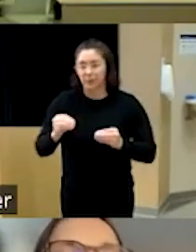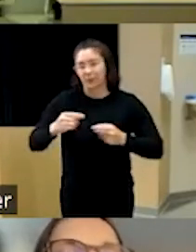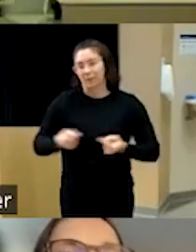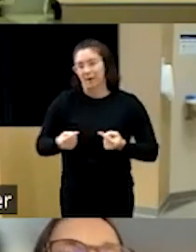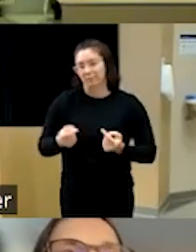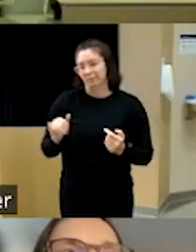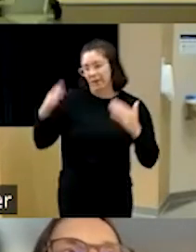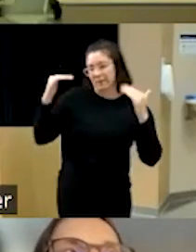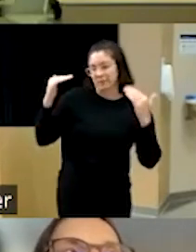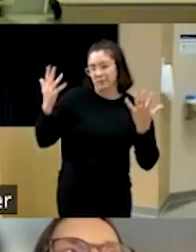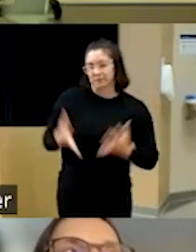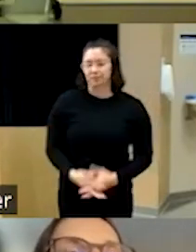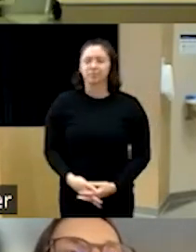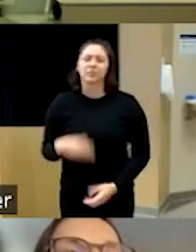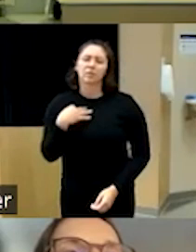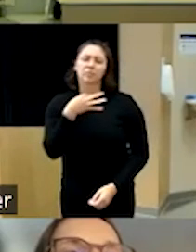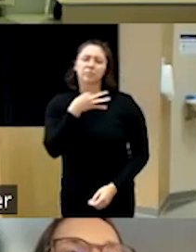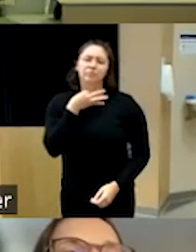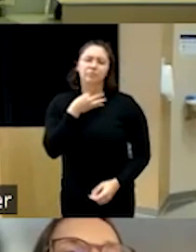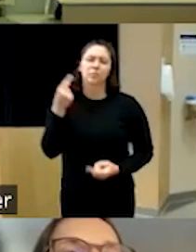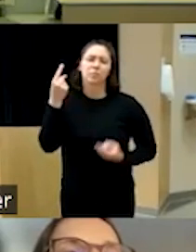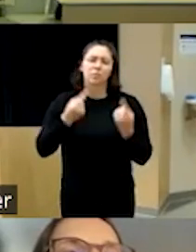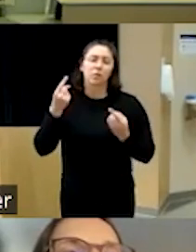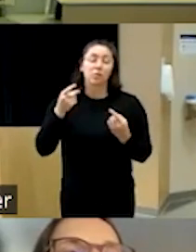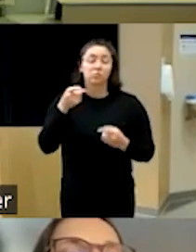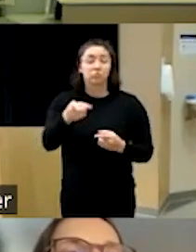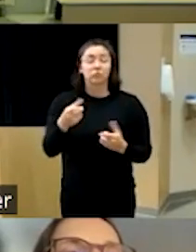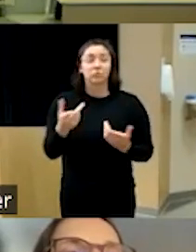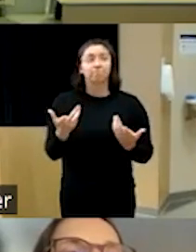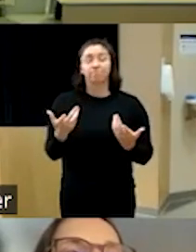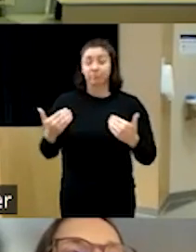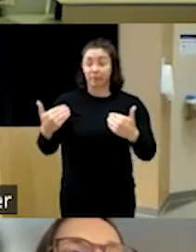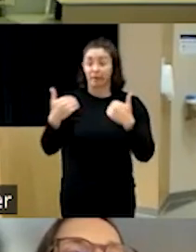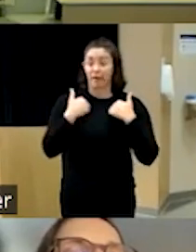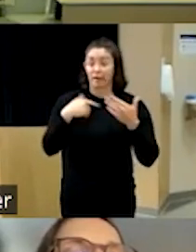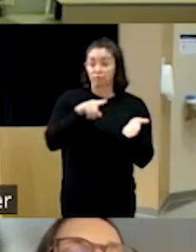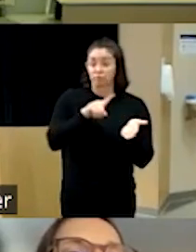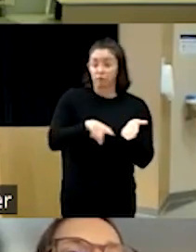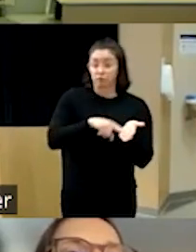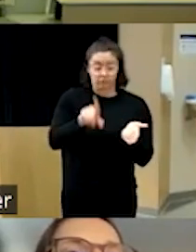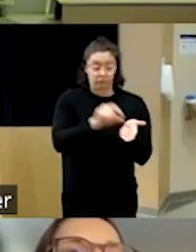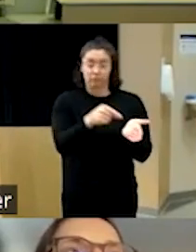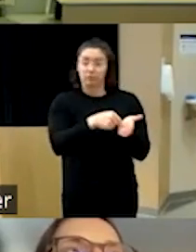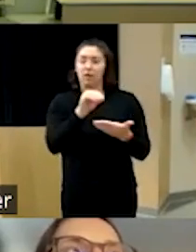um I'm wondering if you've also done if there's been any research on the outcomes of patients